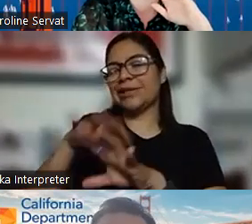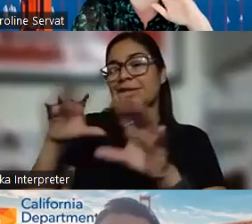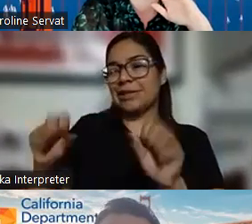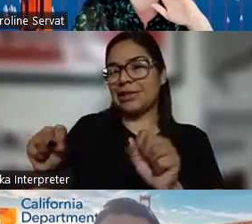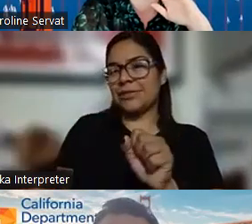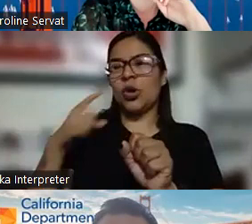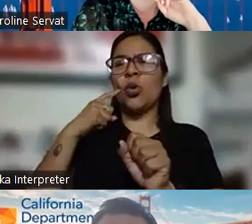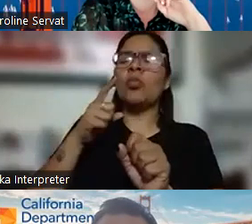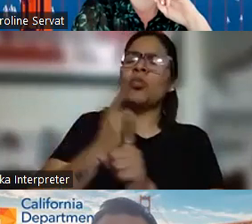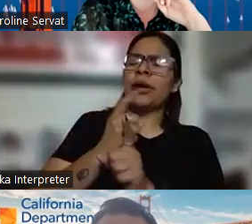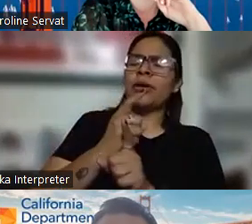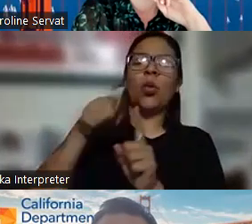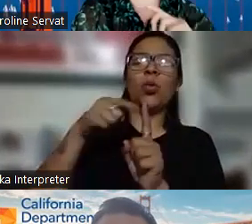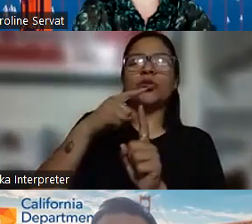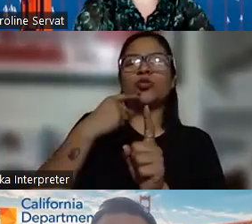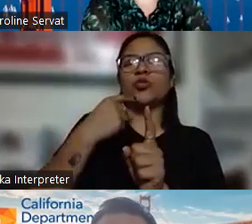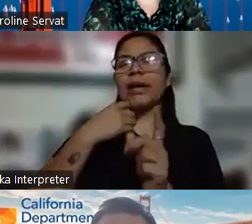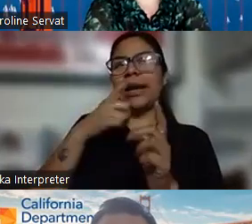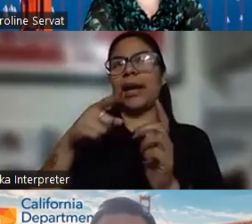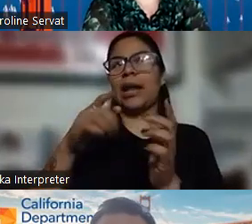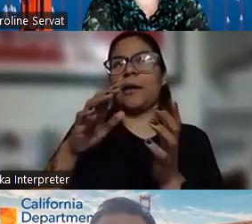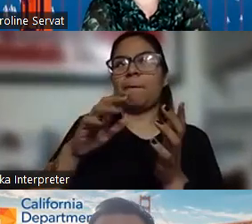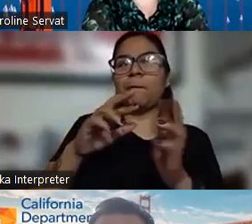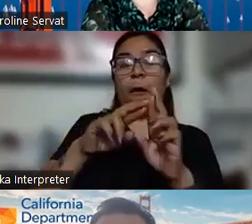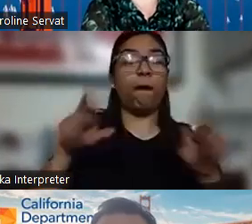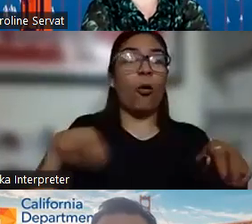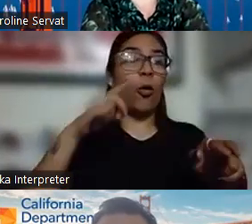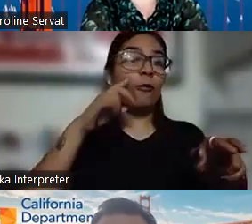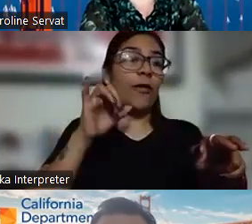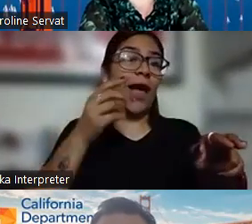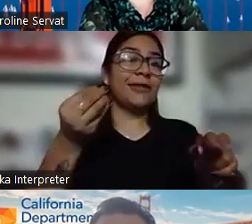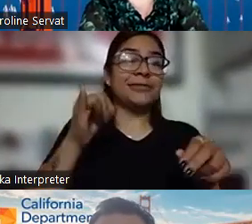could be a component of term built out where you do have that intake form embedded within it that